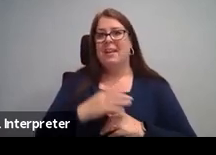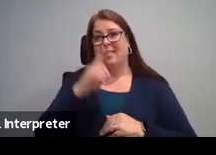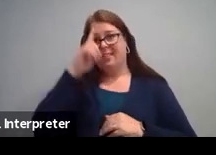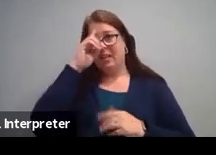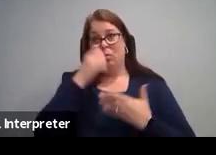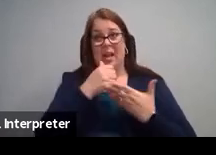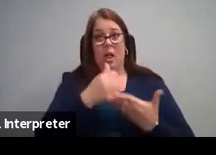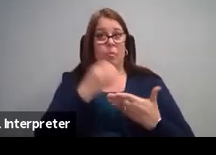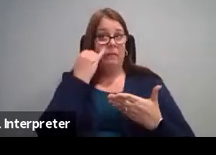Cathy Reznicek: Okay, so, um,